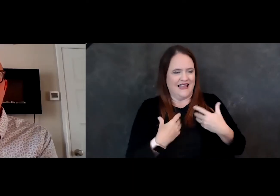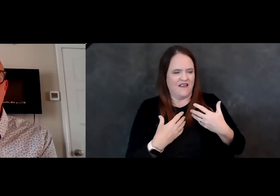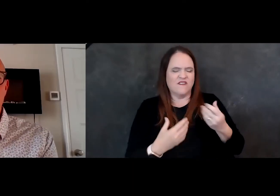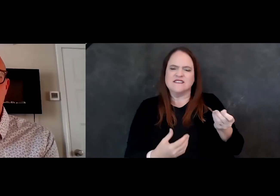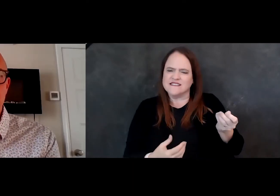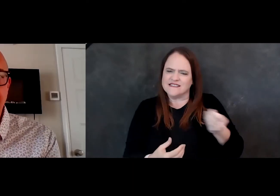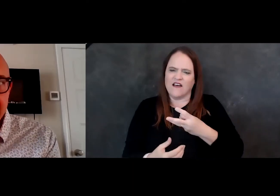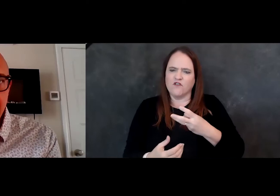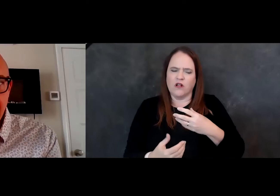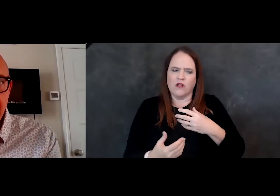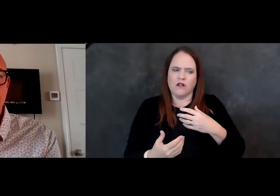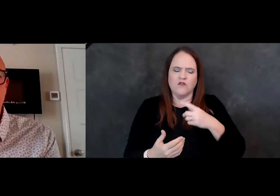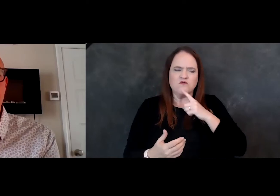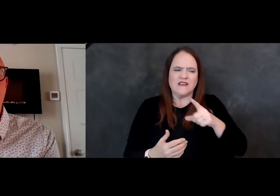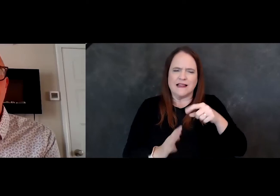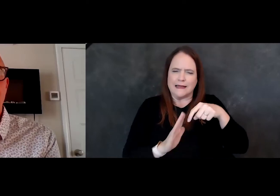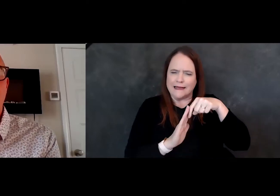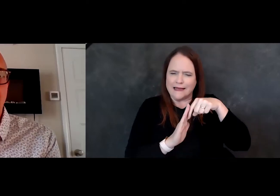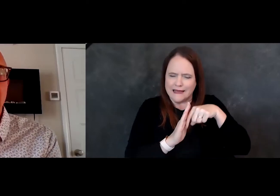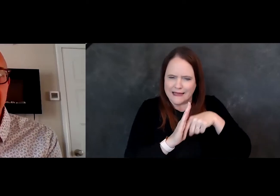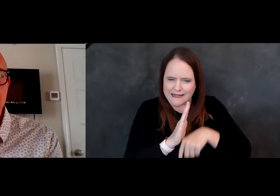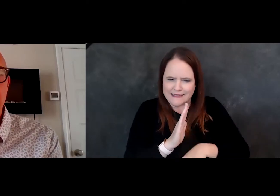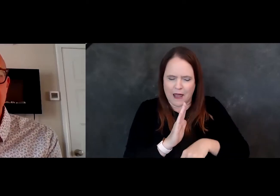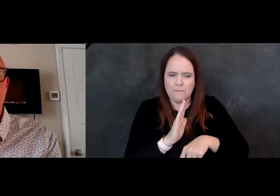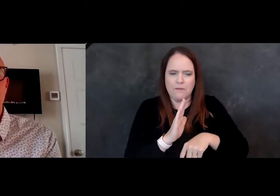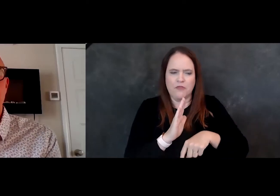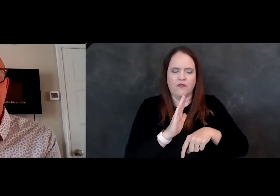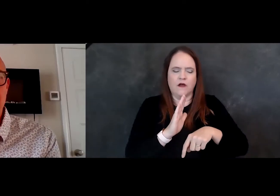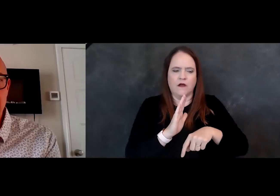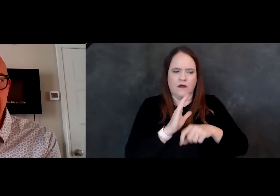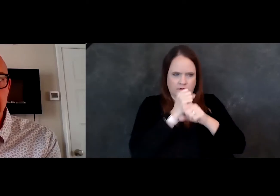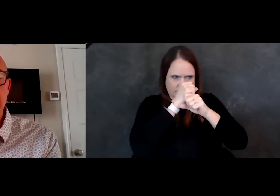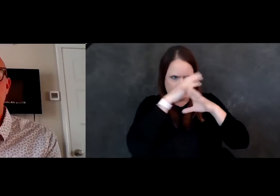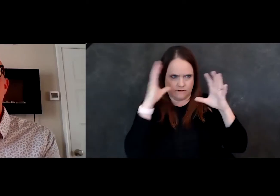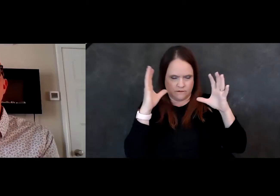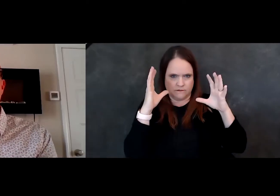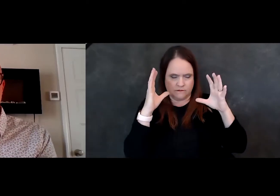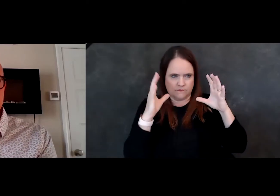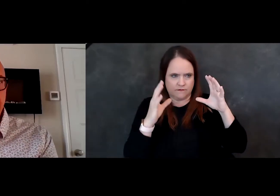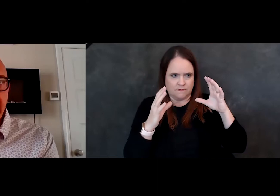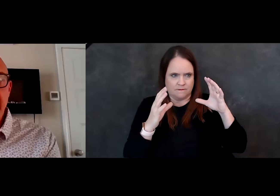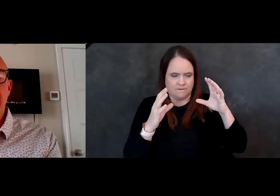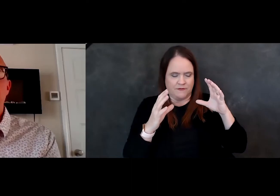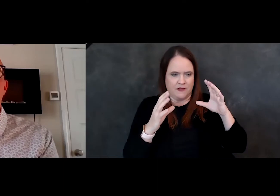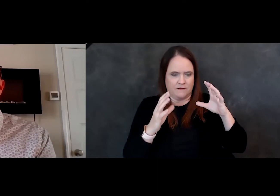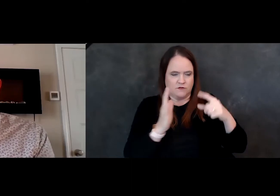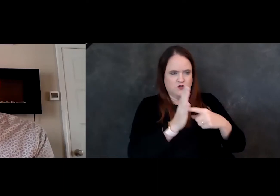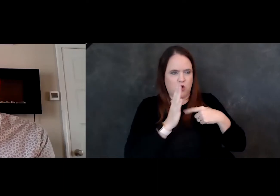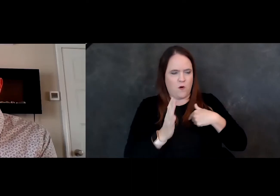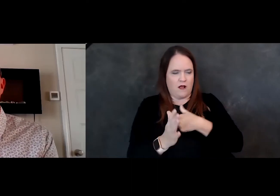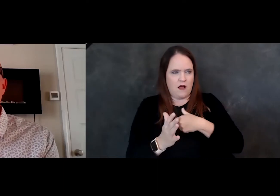Both of perspective of the work we do based off of interviews with staff, based off of